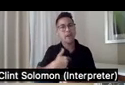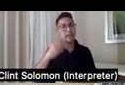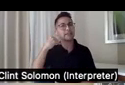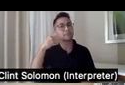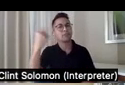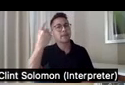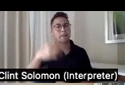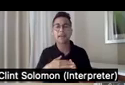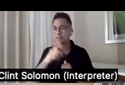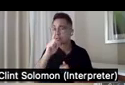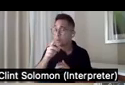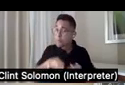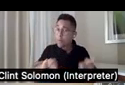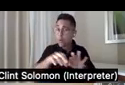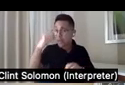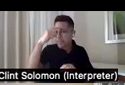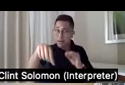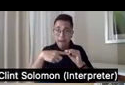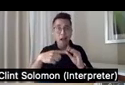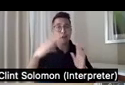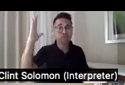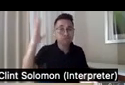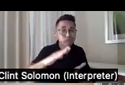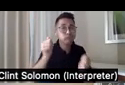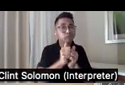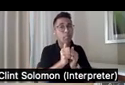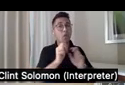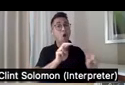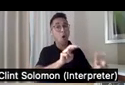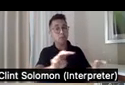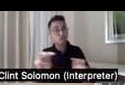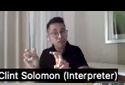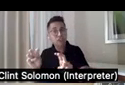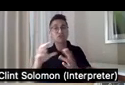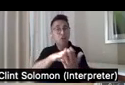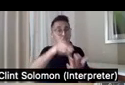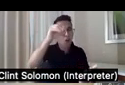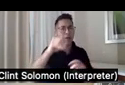about the reduction in observational learning and incidental learning